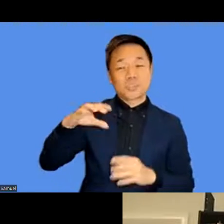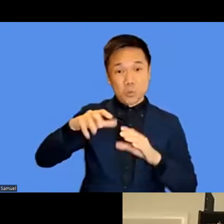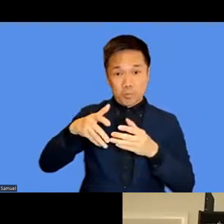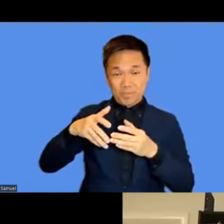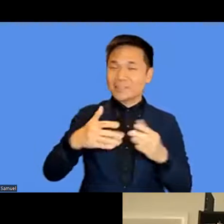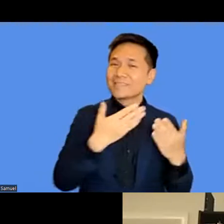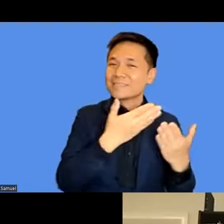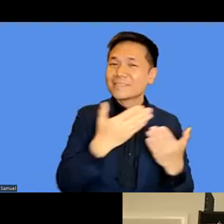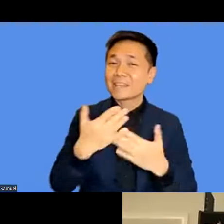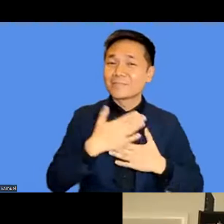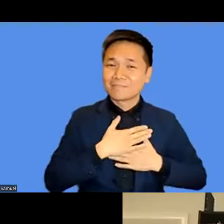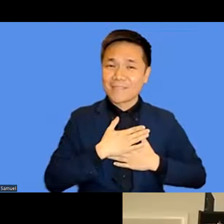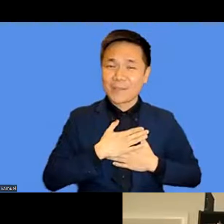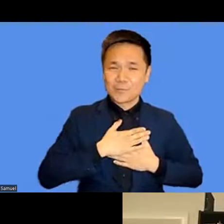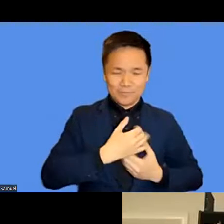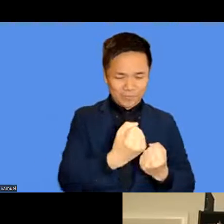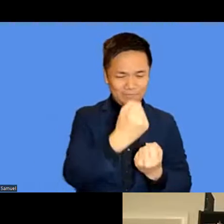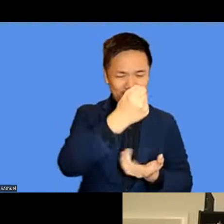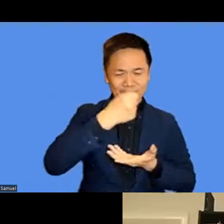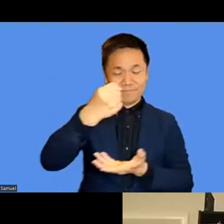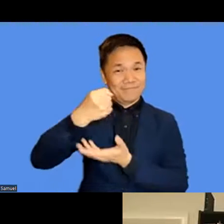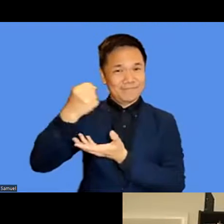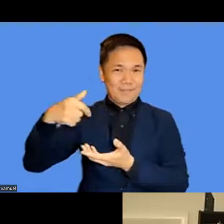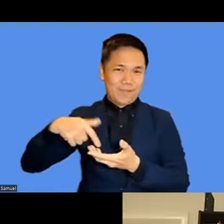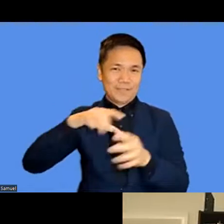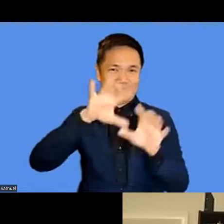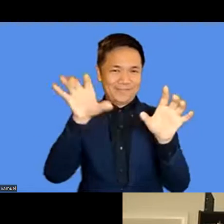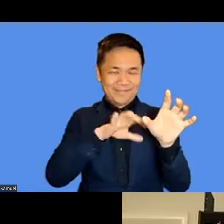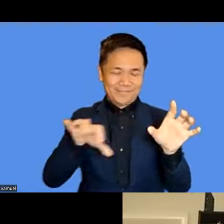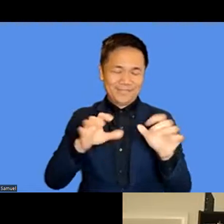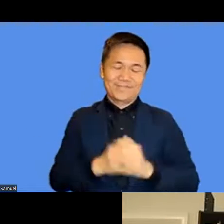And on behalf of the Washington Group, we want to say we greatly value our ongoing partnerships